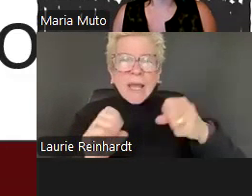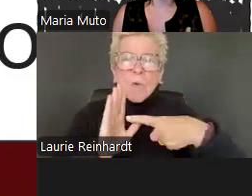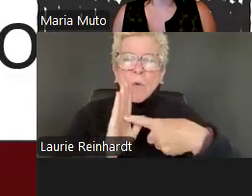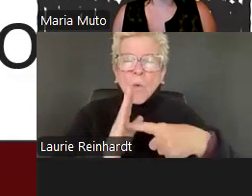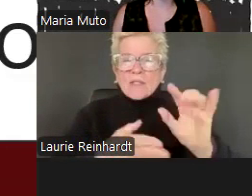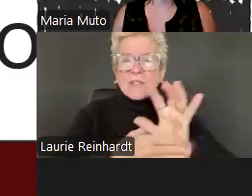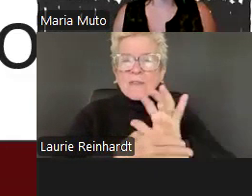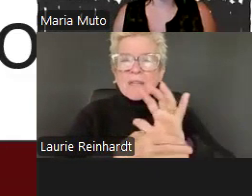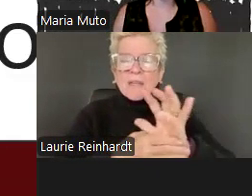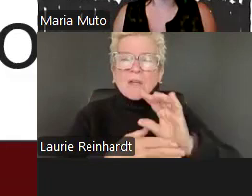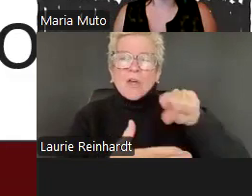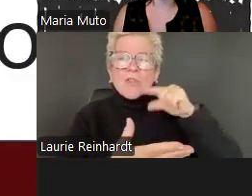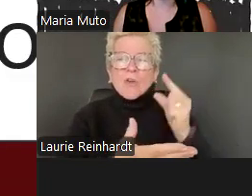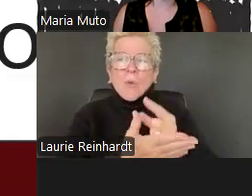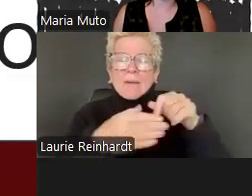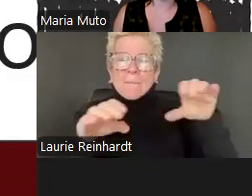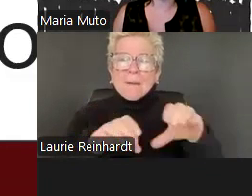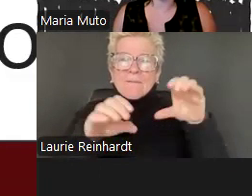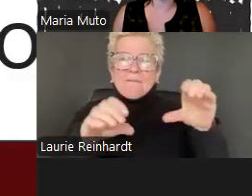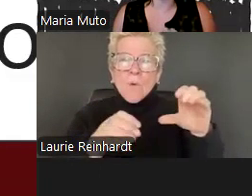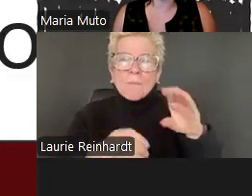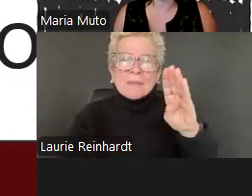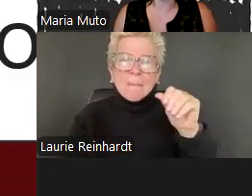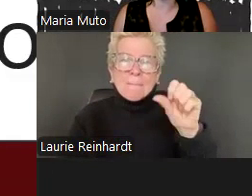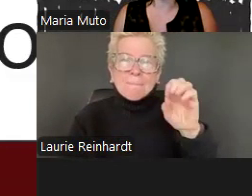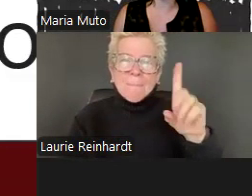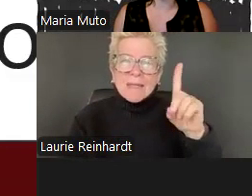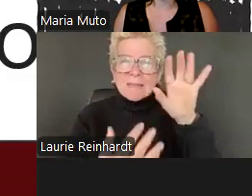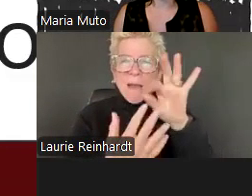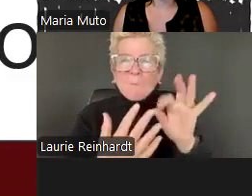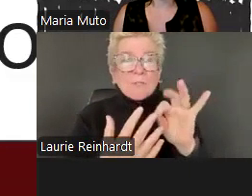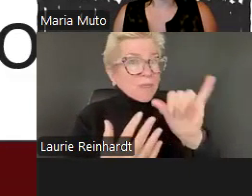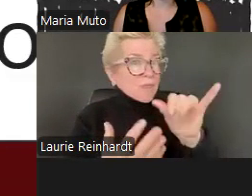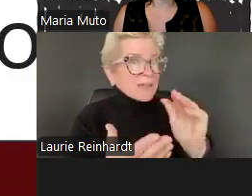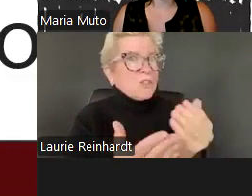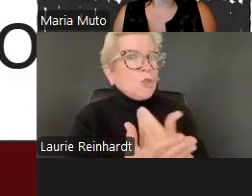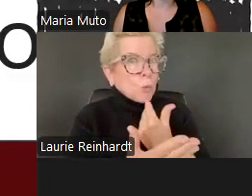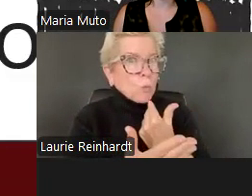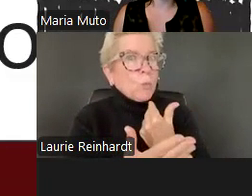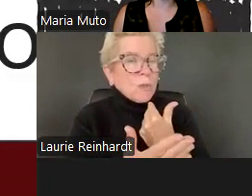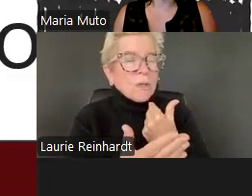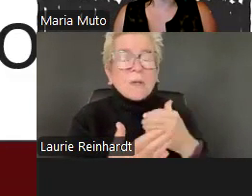but the graduation performance-based option is a new one. It does differ from